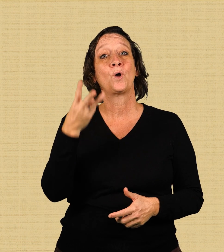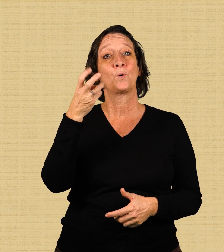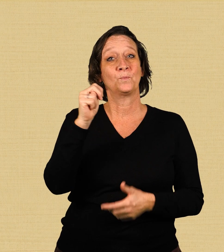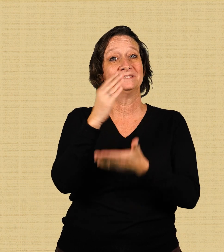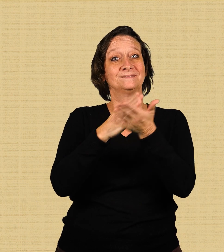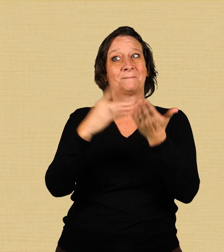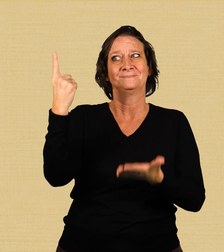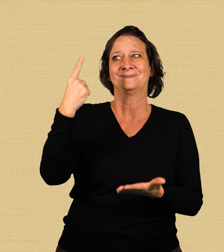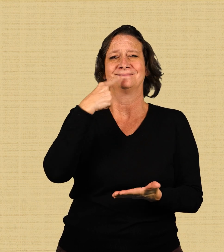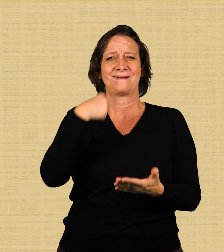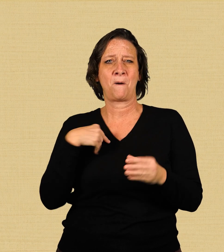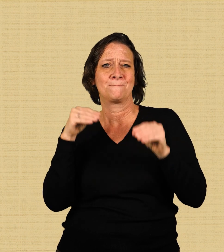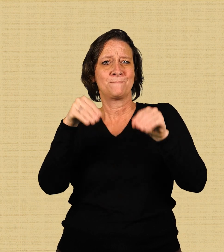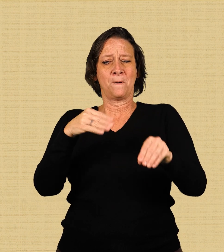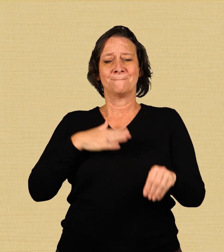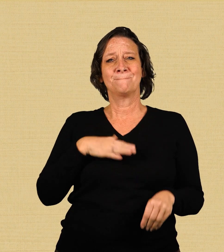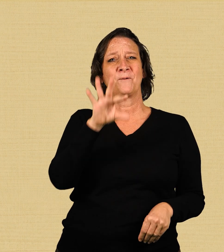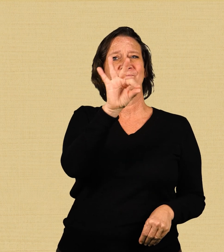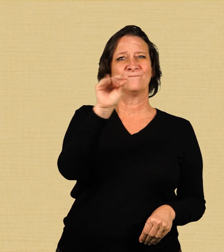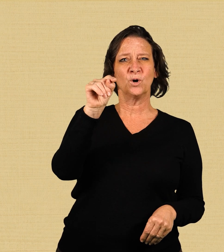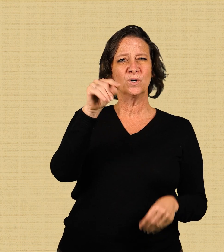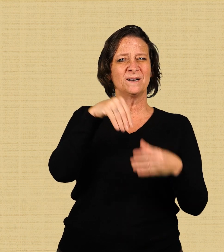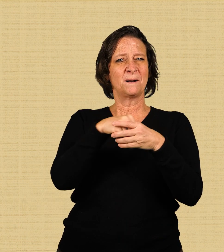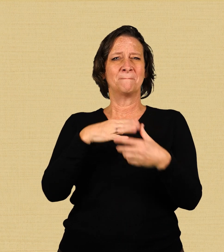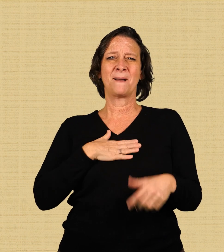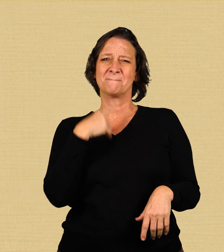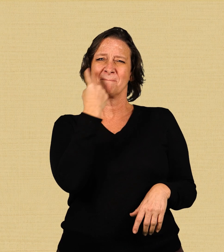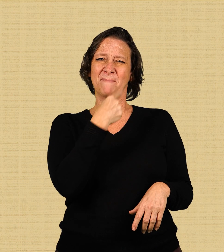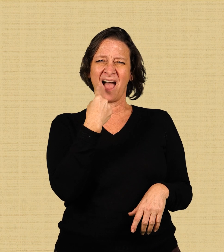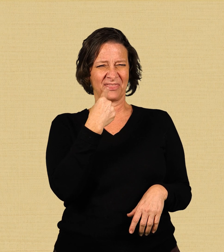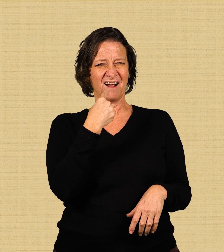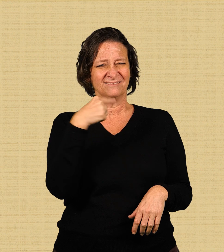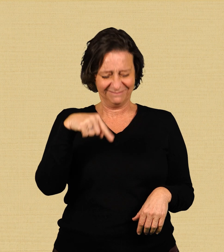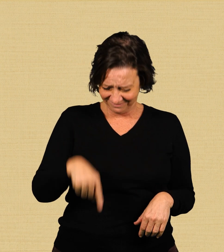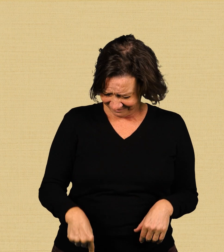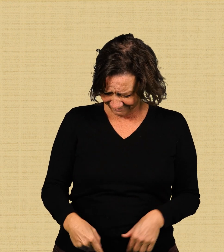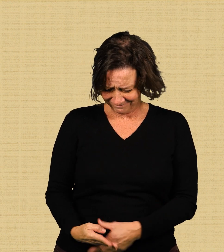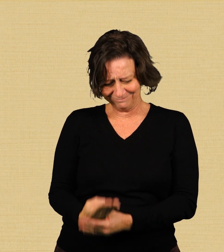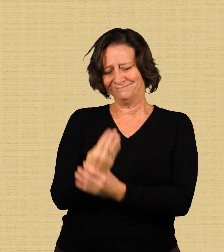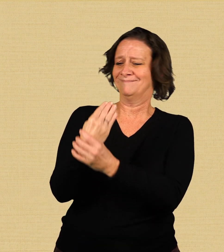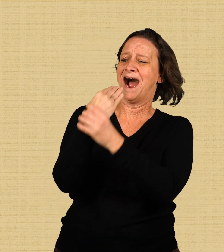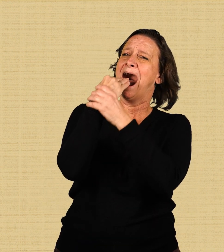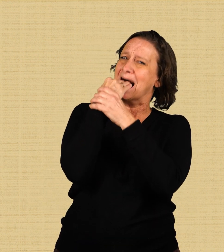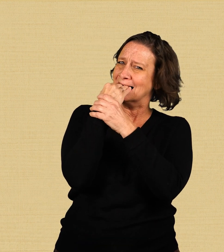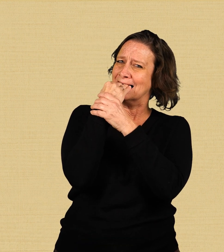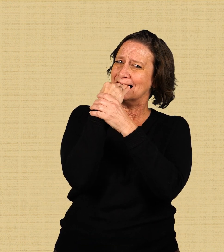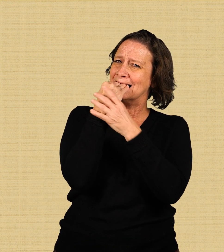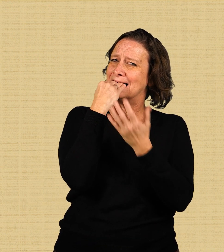When someone says, “I put my foot in my mouth,”